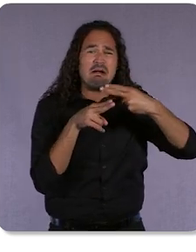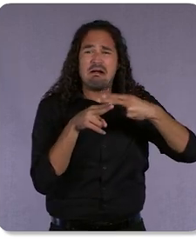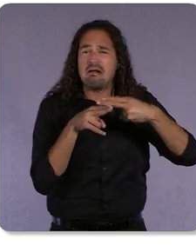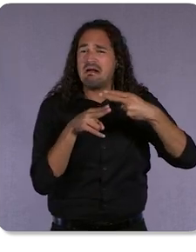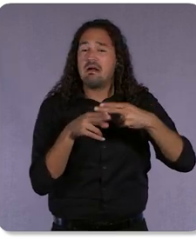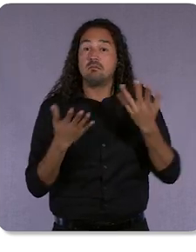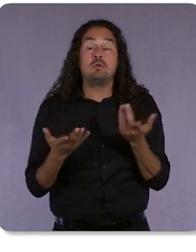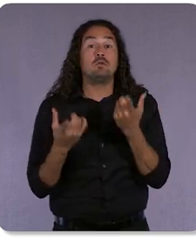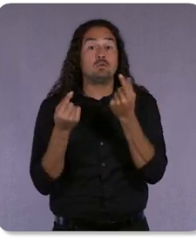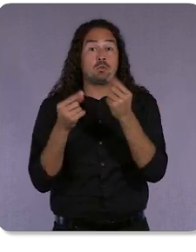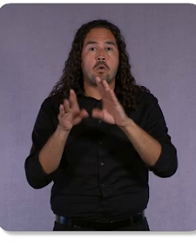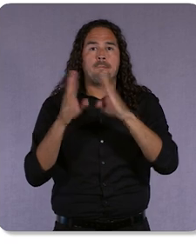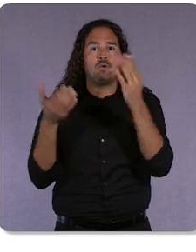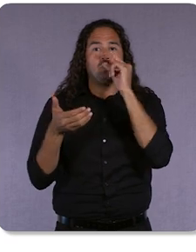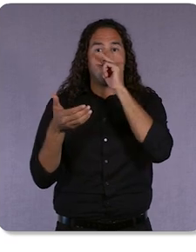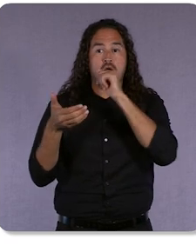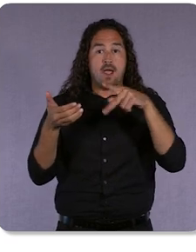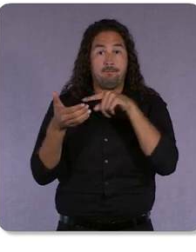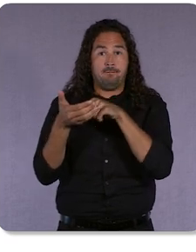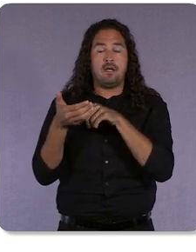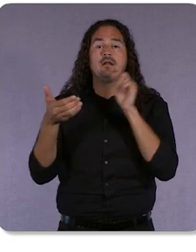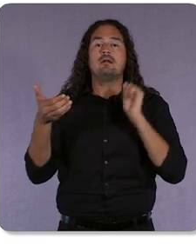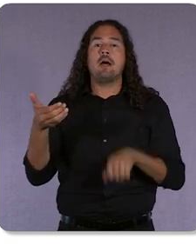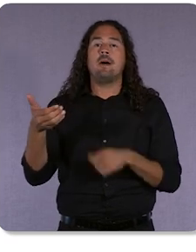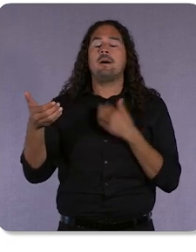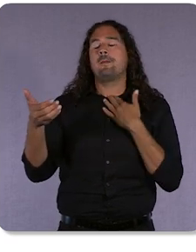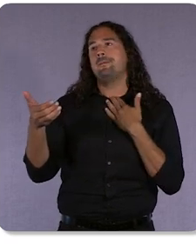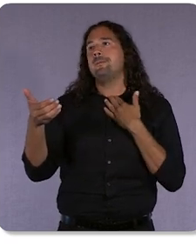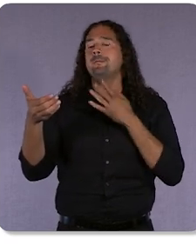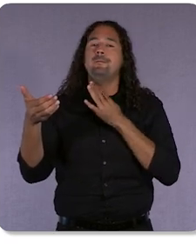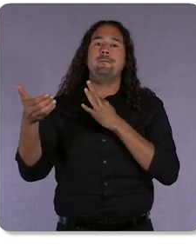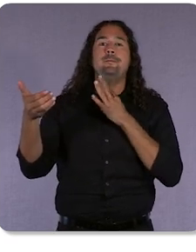you can hum or whistle the tune, and Search will be able to find it for you.